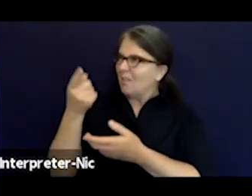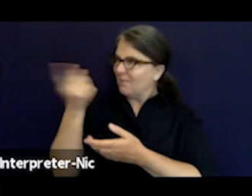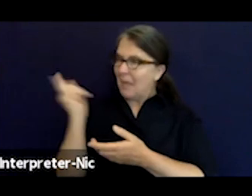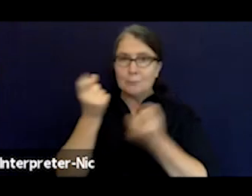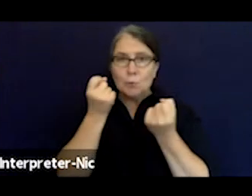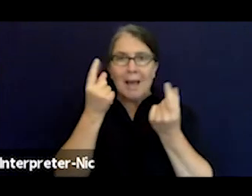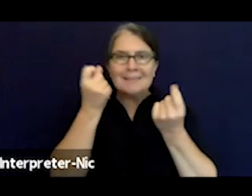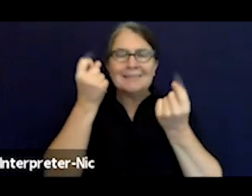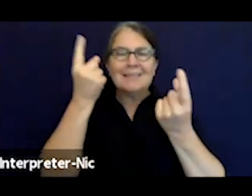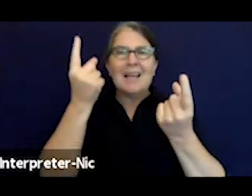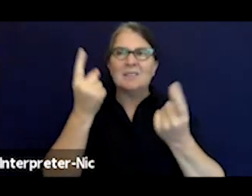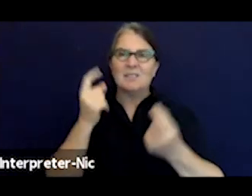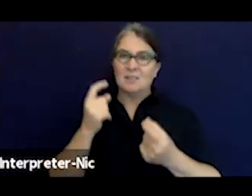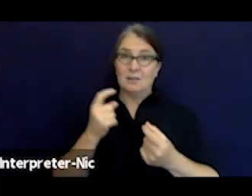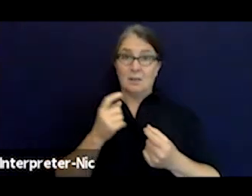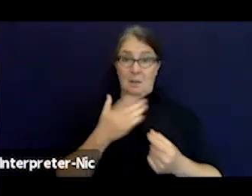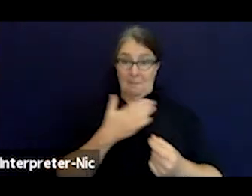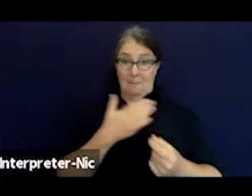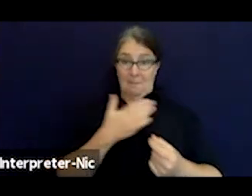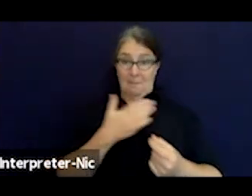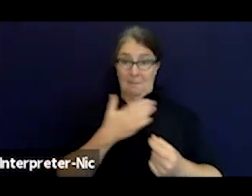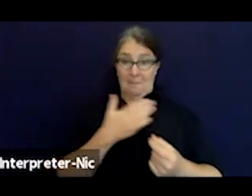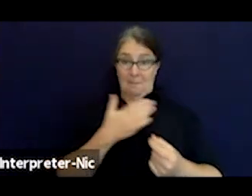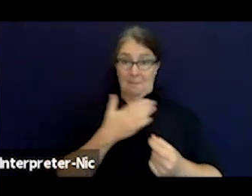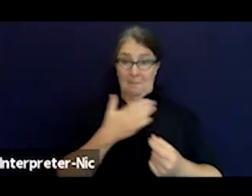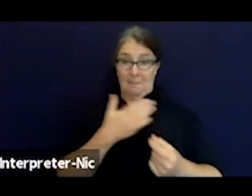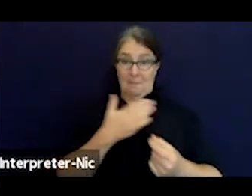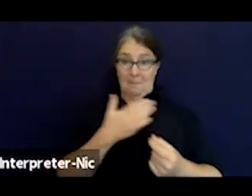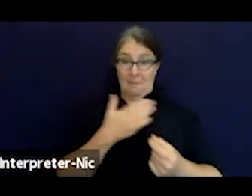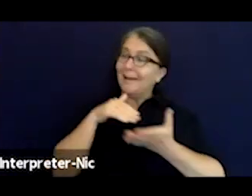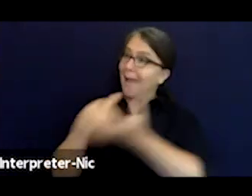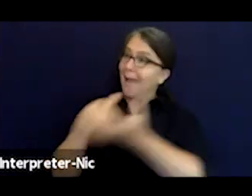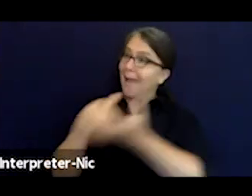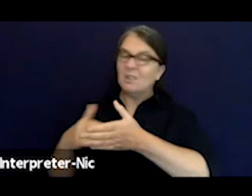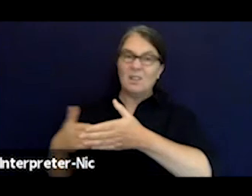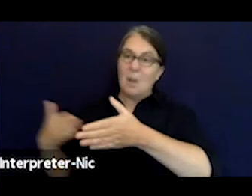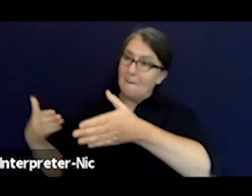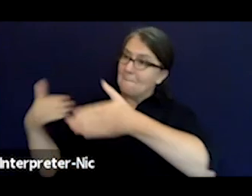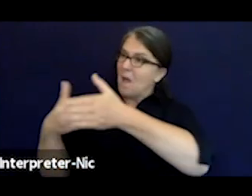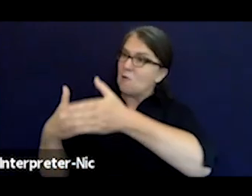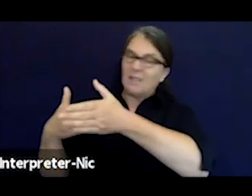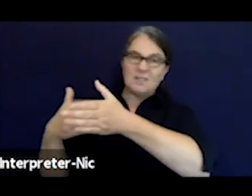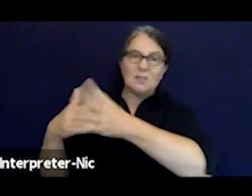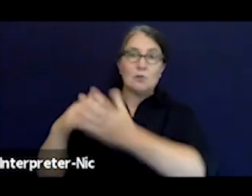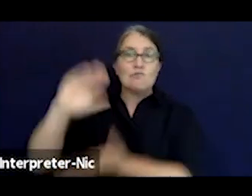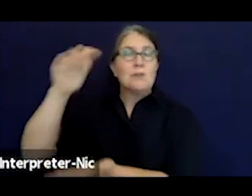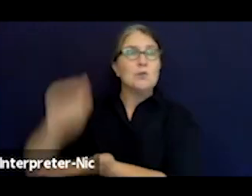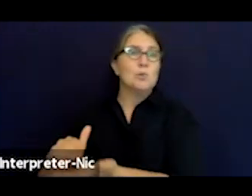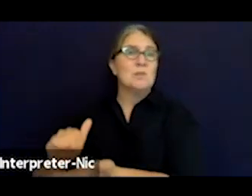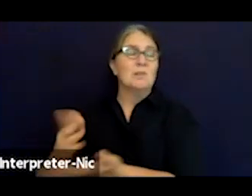the work you do can help them lower barriers for themselves too.” “It was heartening when